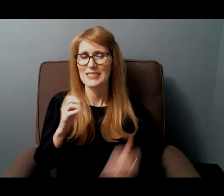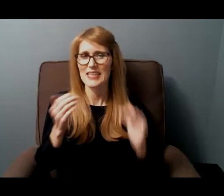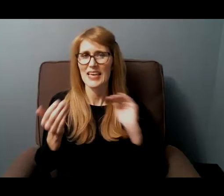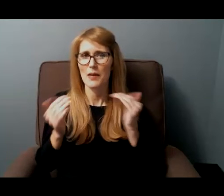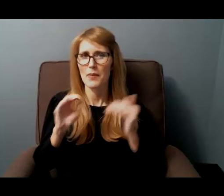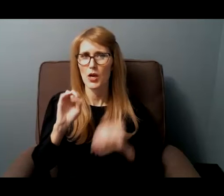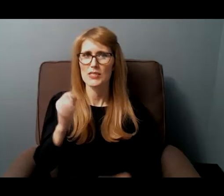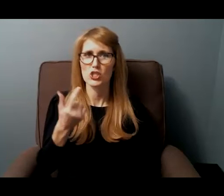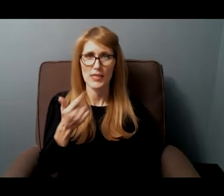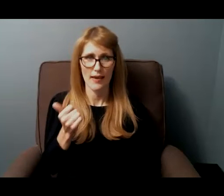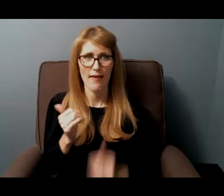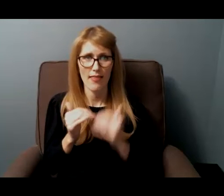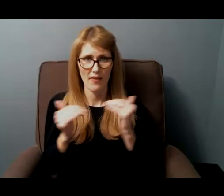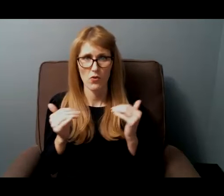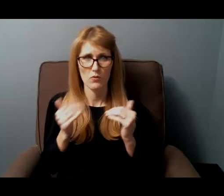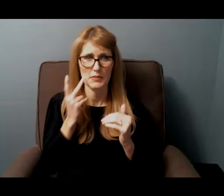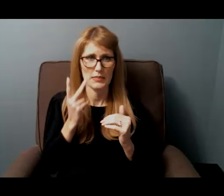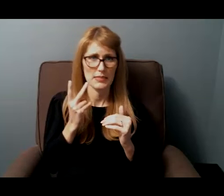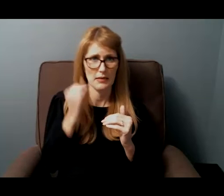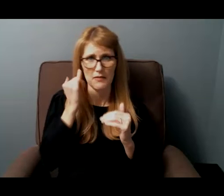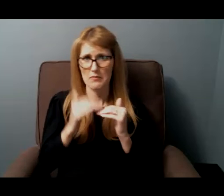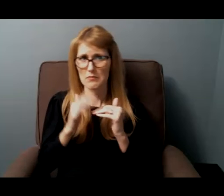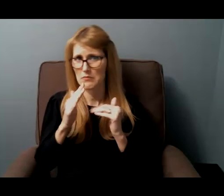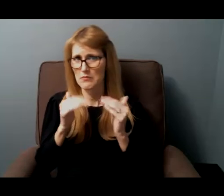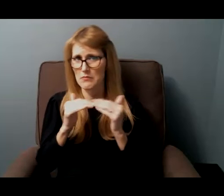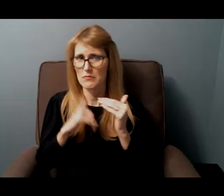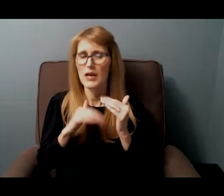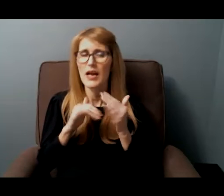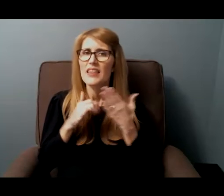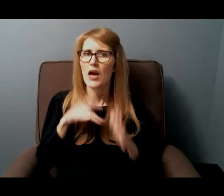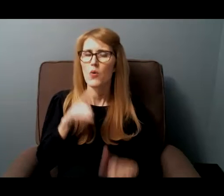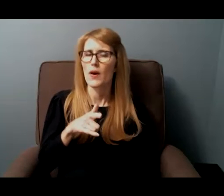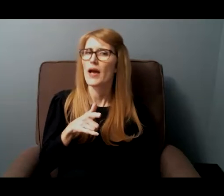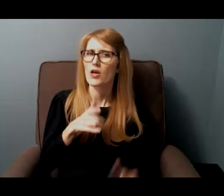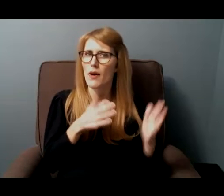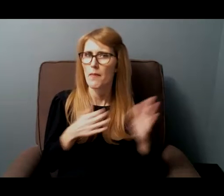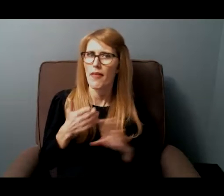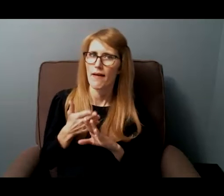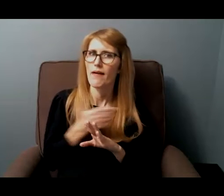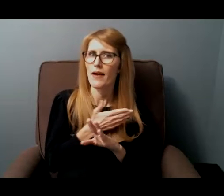where you are at. And that is so that you can be a step ahead of Social Security. Remember,